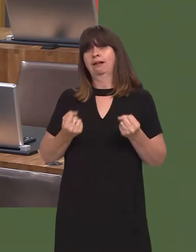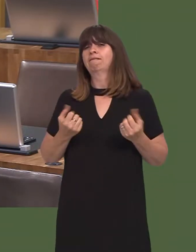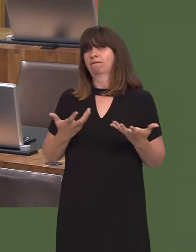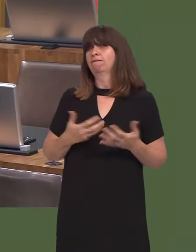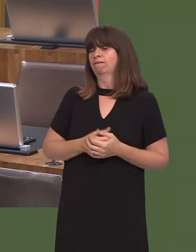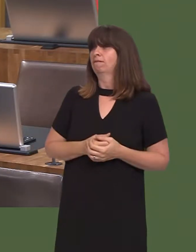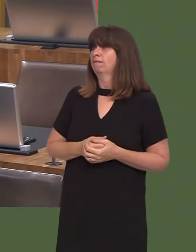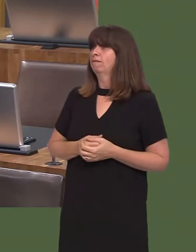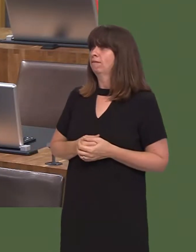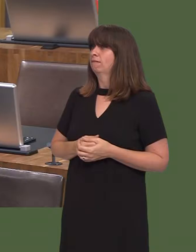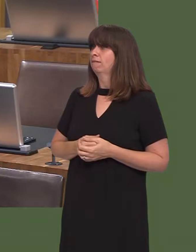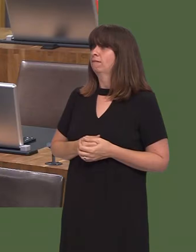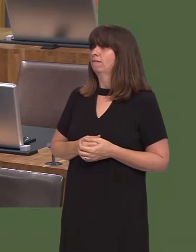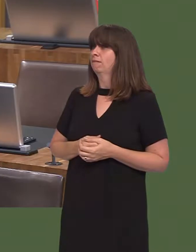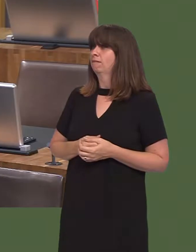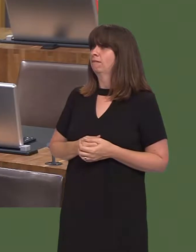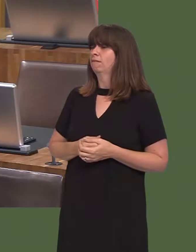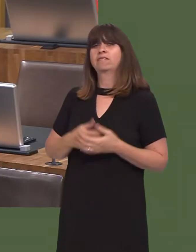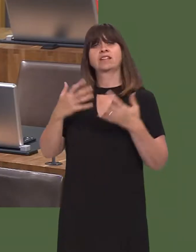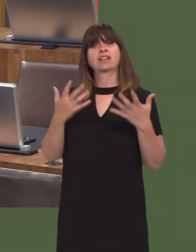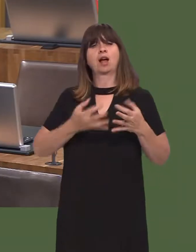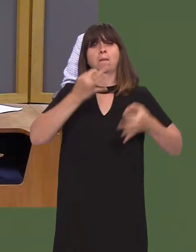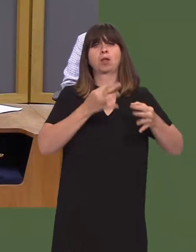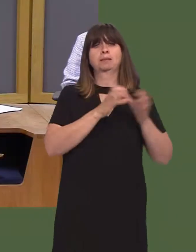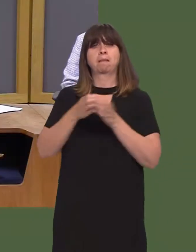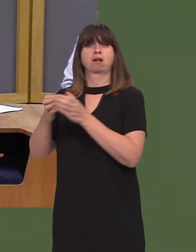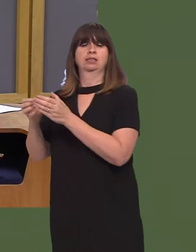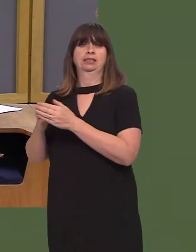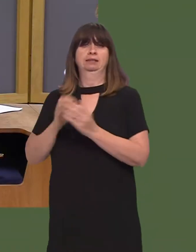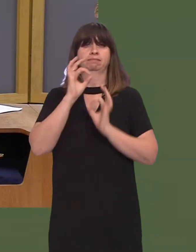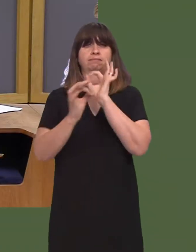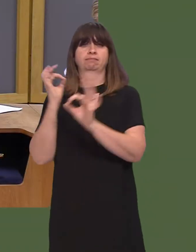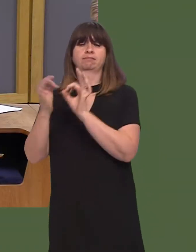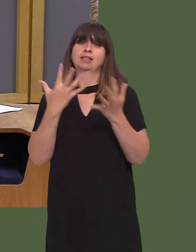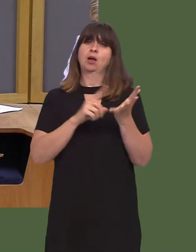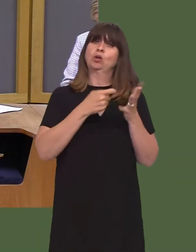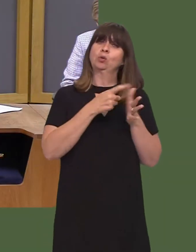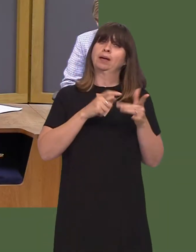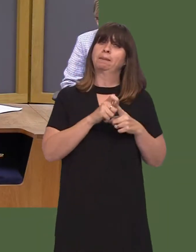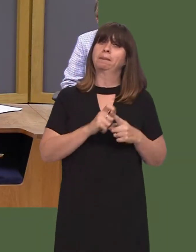to provide advice on that basis. Y Llywydd / The Llywydd: Cwestiynau nawr gan arweinwyr y pleidiau. Arweinydd grwp UKIP, Neil Hamilton.